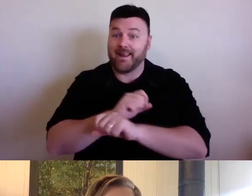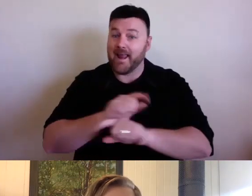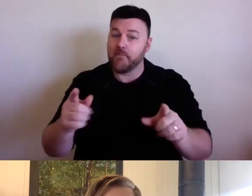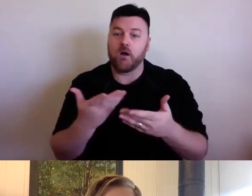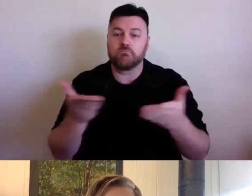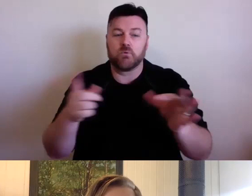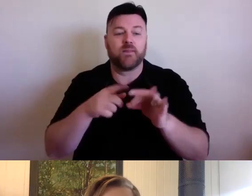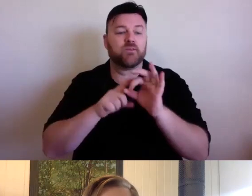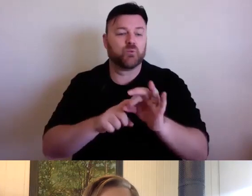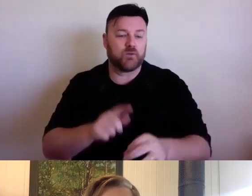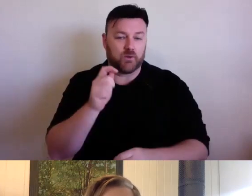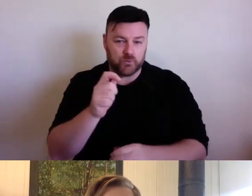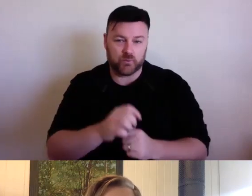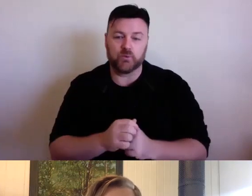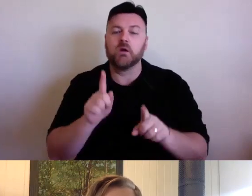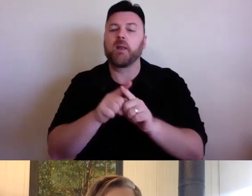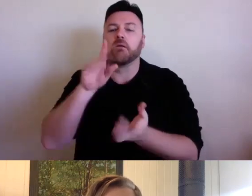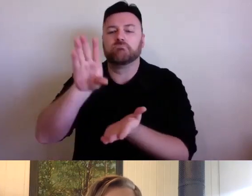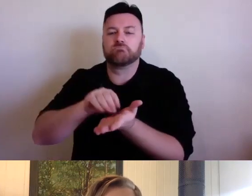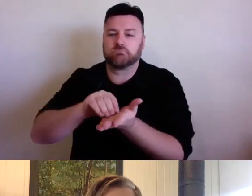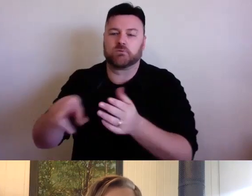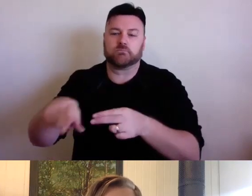recording when we send it through to you. I encourage you, like Tom and